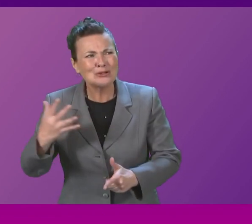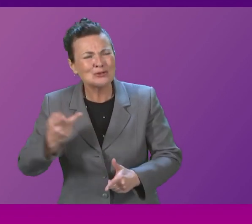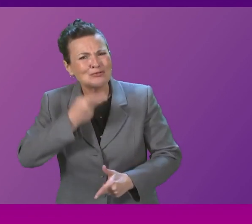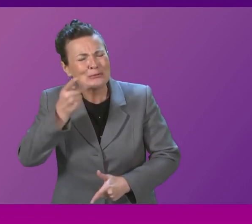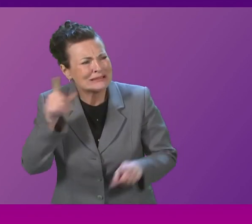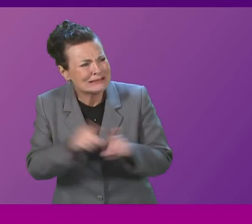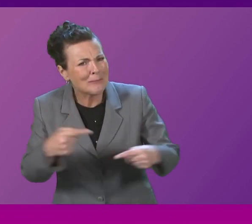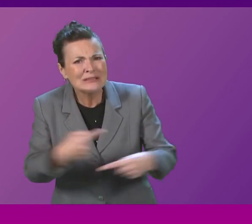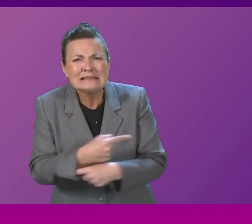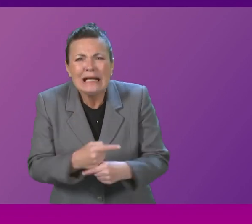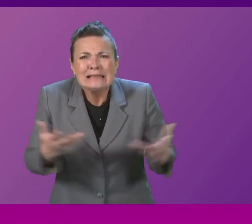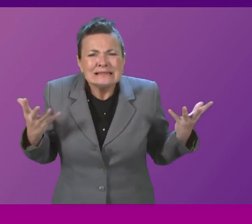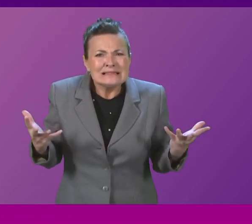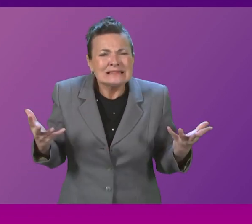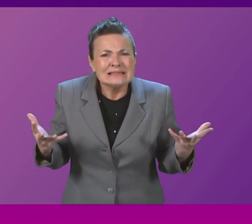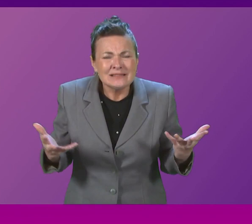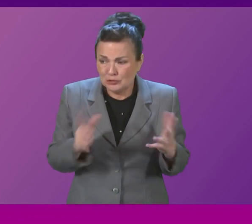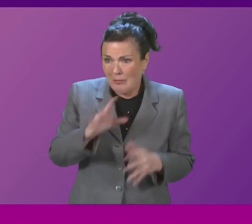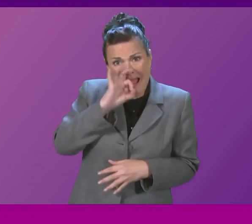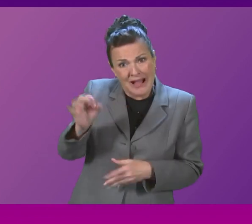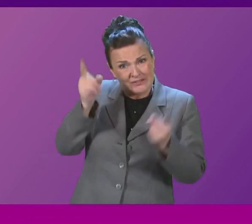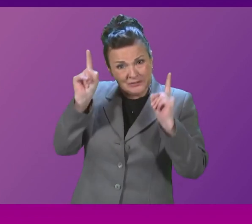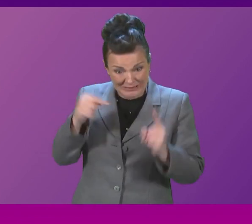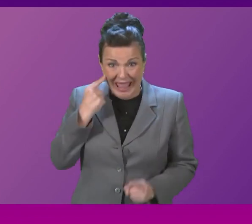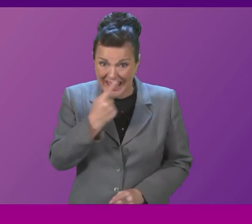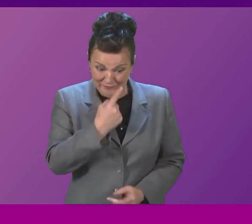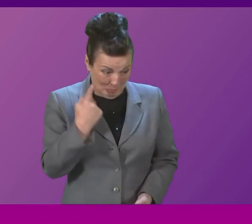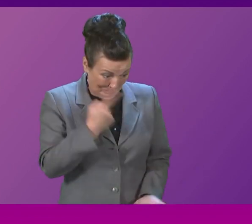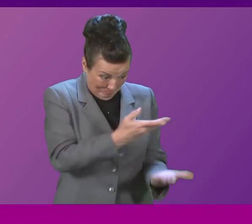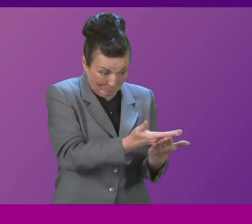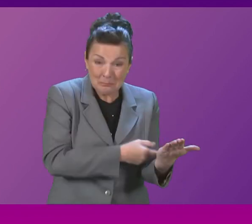Does the First Minister agree that, given that economic evidence proves that smaller,